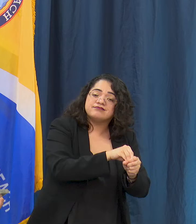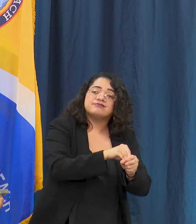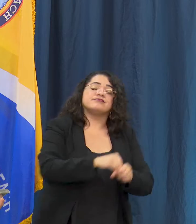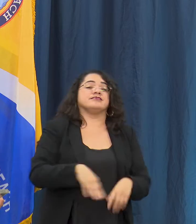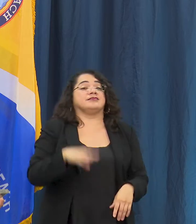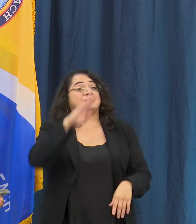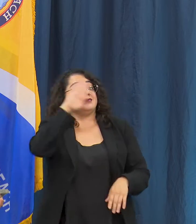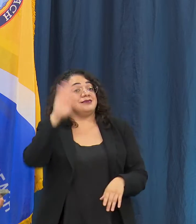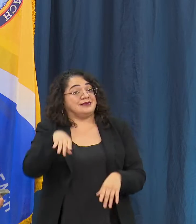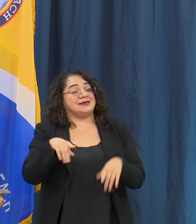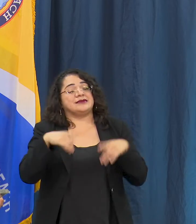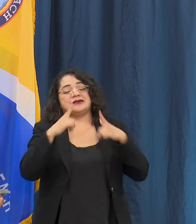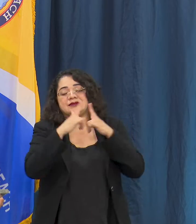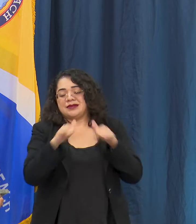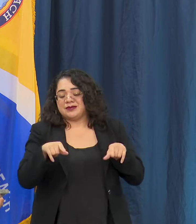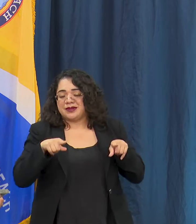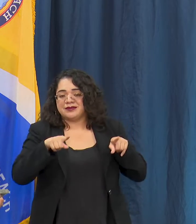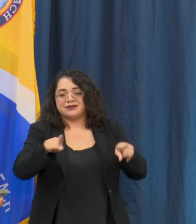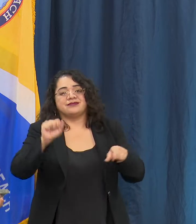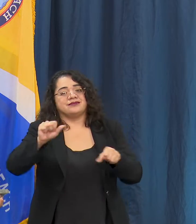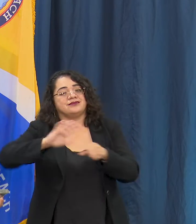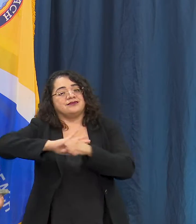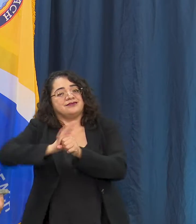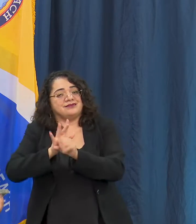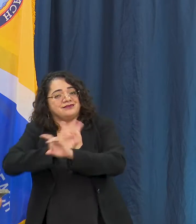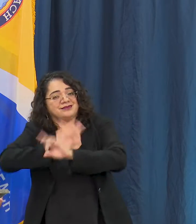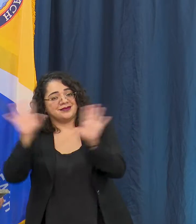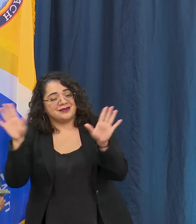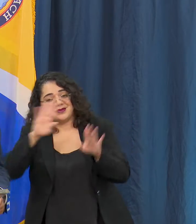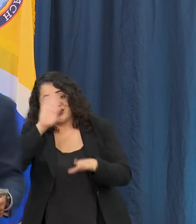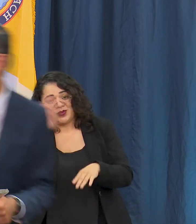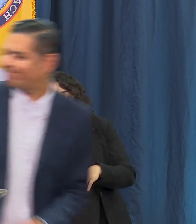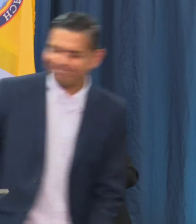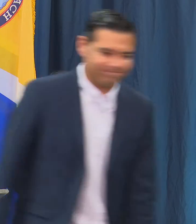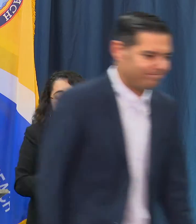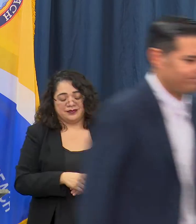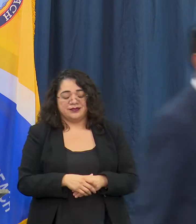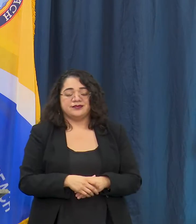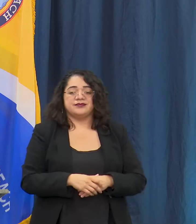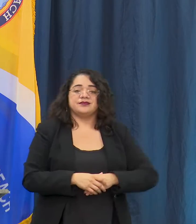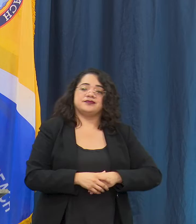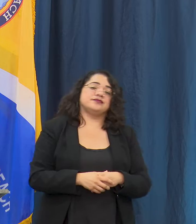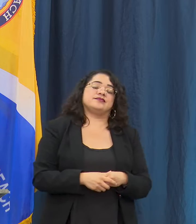peaceful demonstration please stay safe and I'll have the translation Thank you.